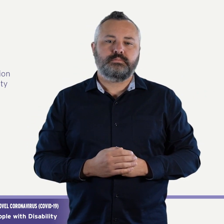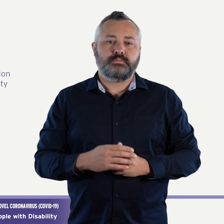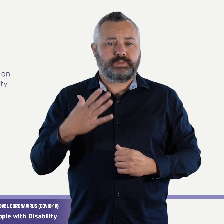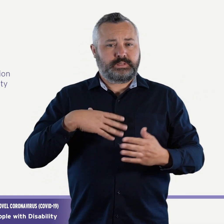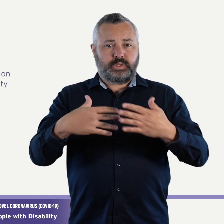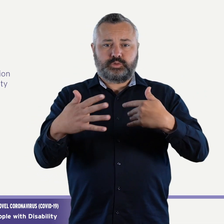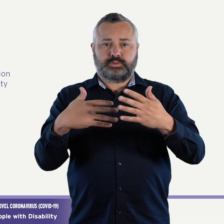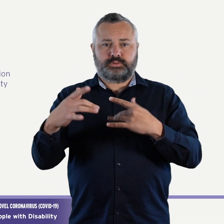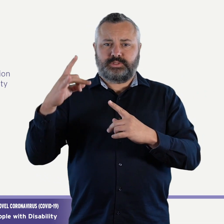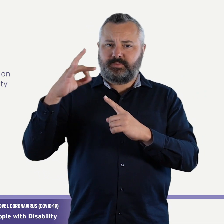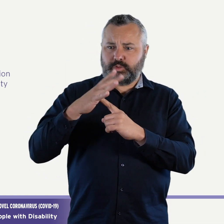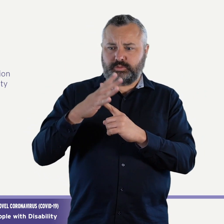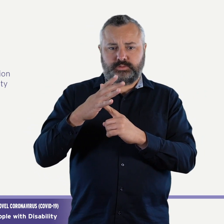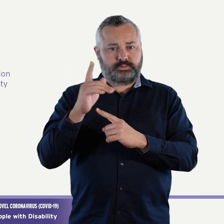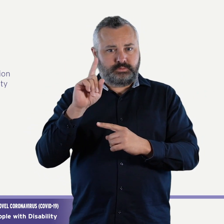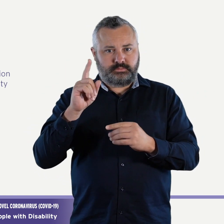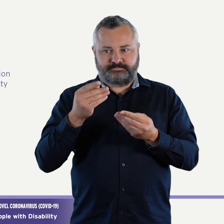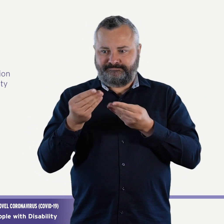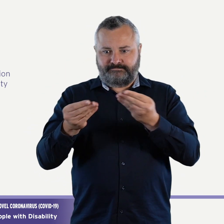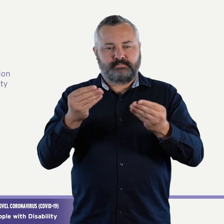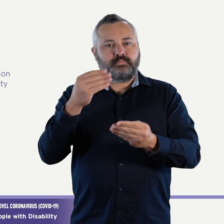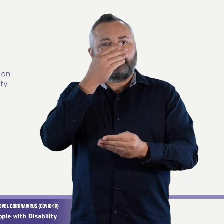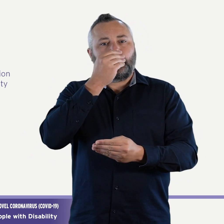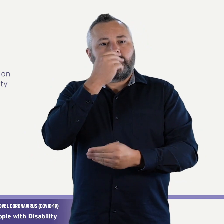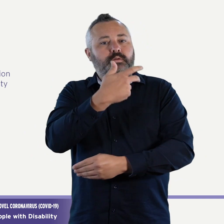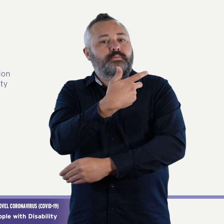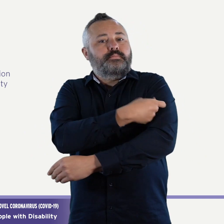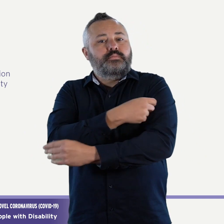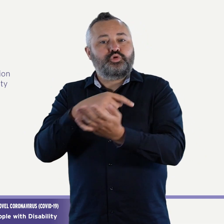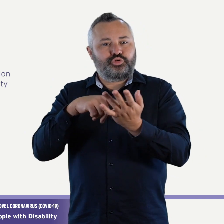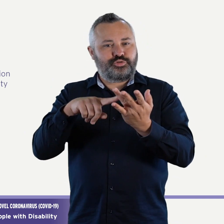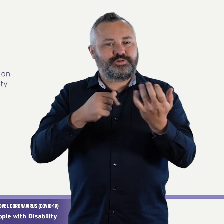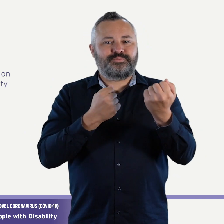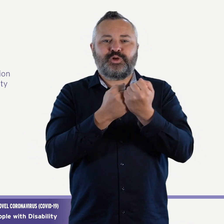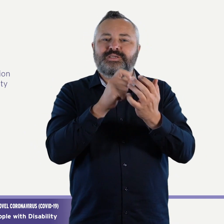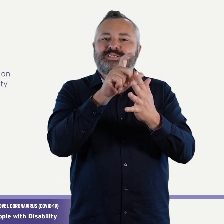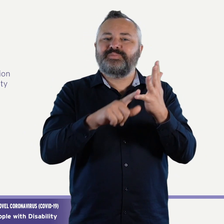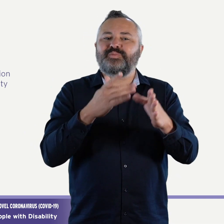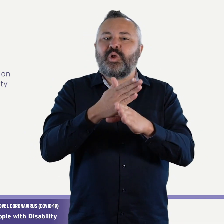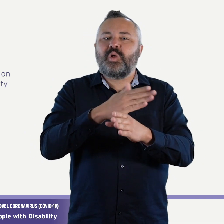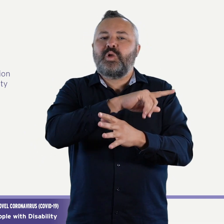Prioritise influenza vaccinations for the key supporters of people with disability whose disability and current